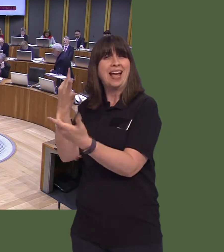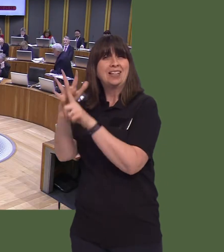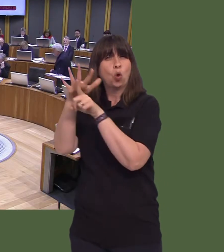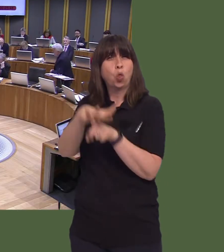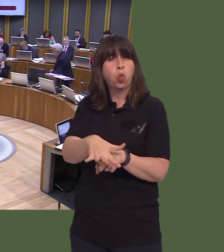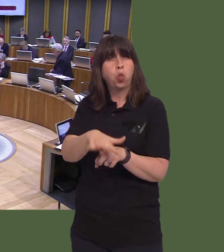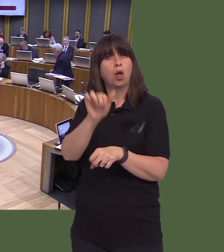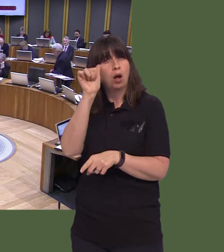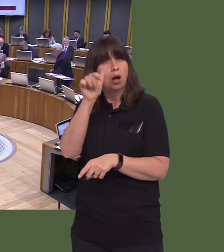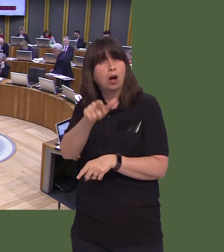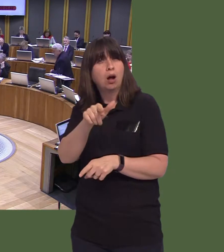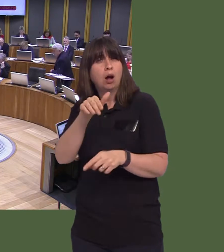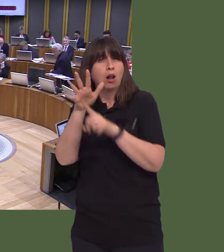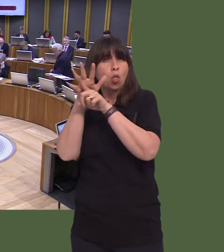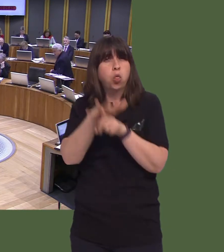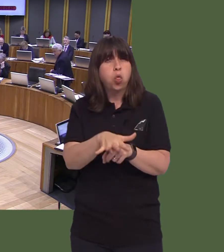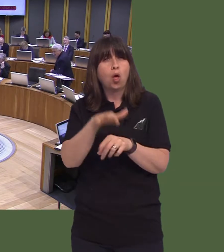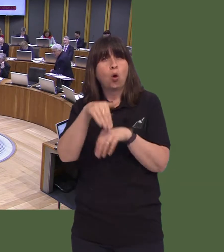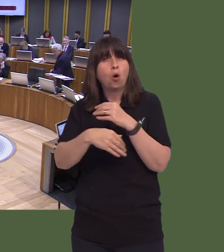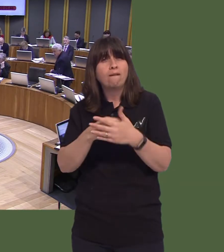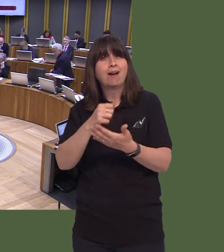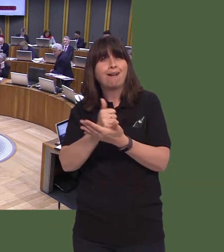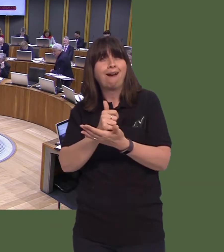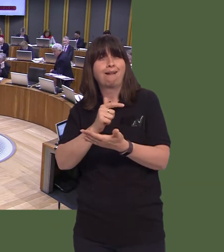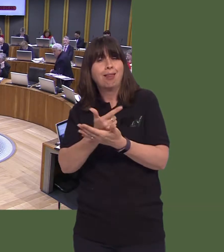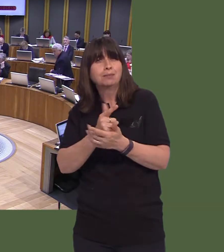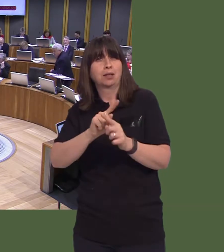demonising of gay and lesbian people as a result of that?